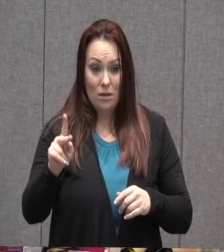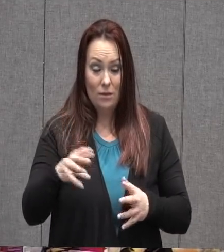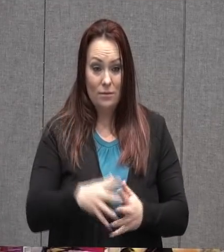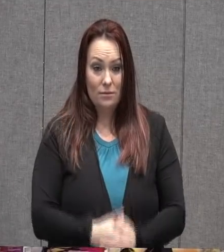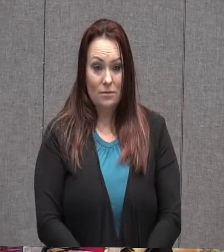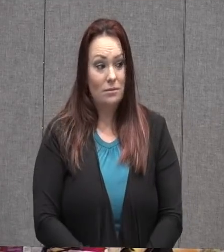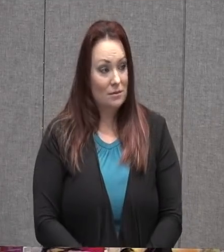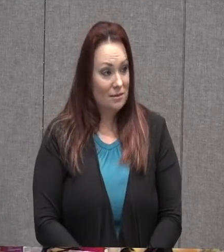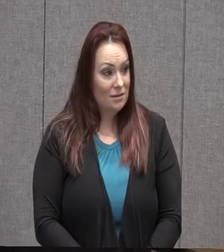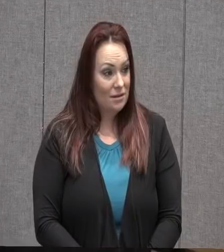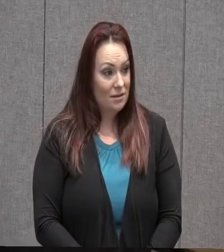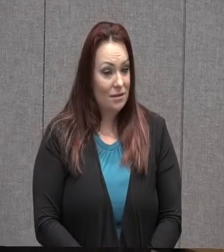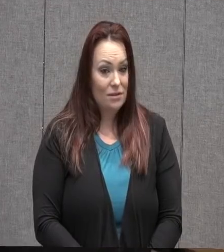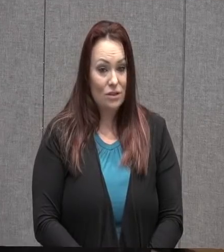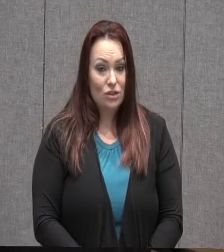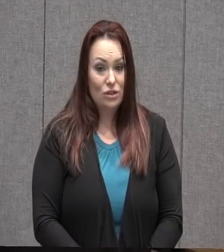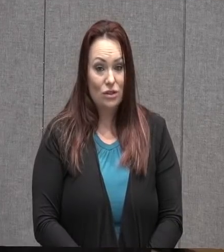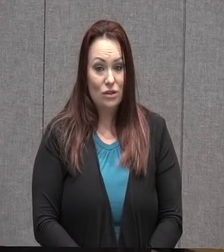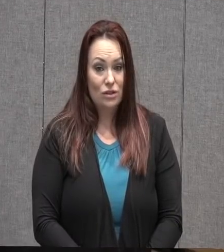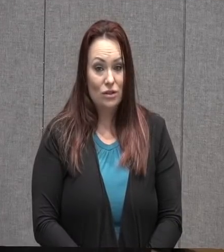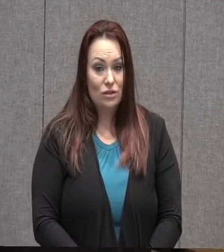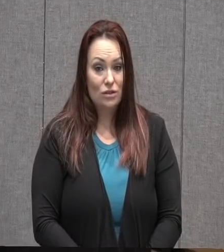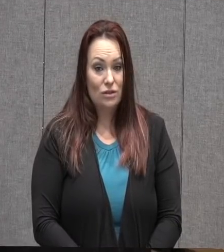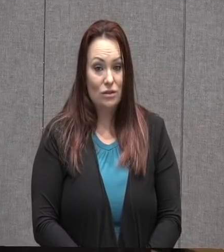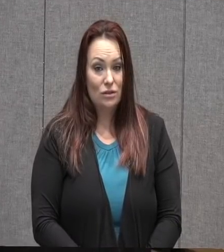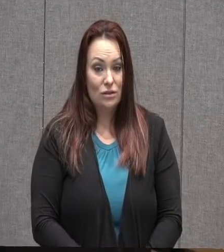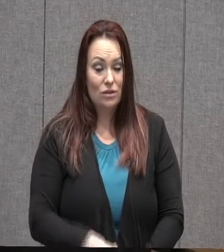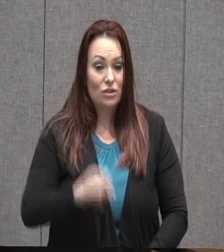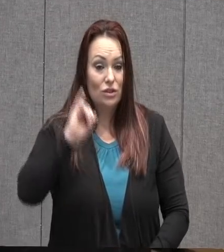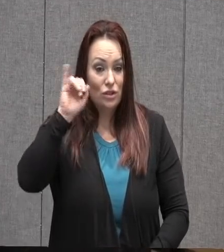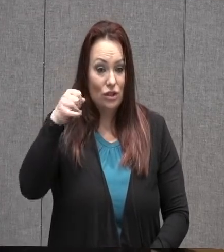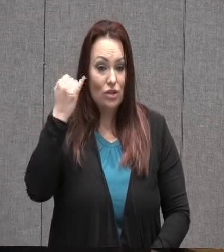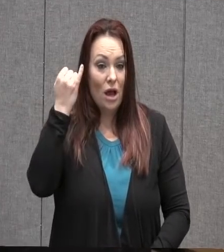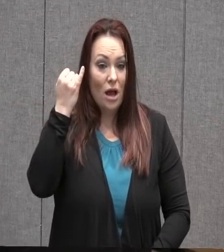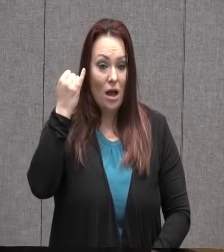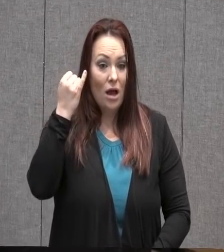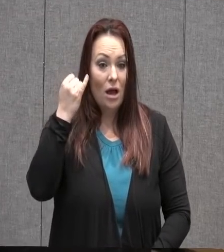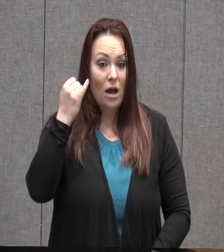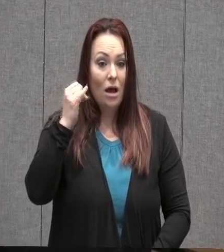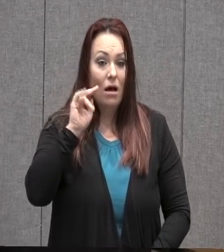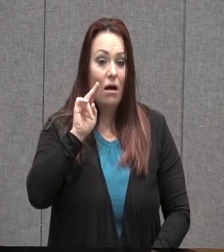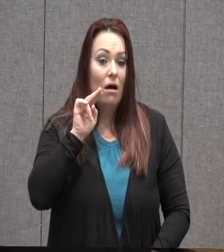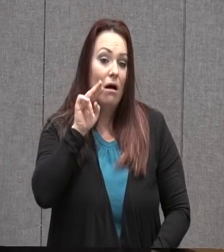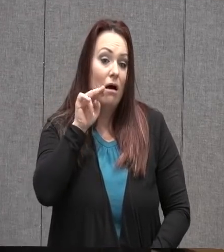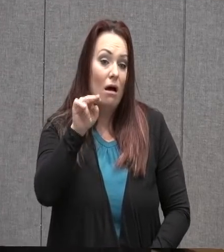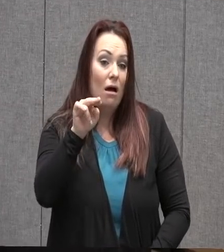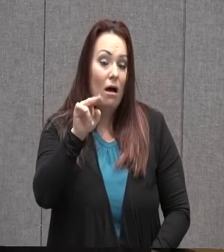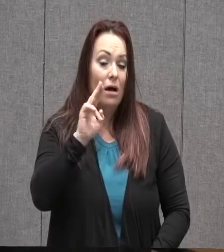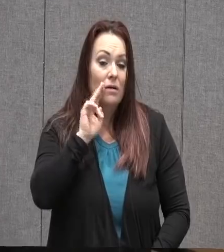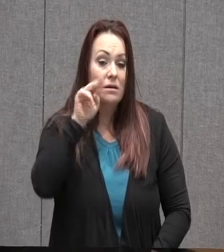Do you see the blend in that word? Juh-uh-nk.